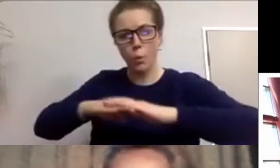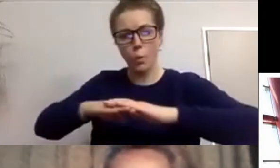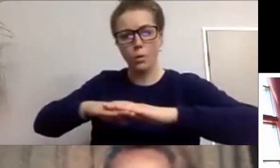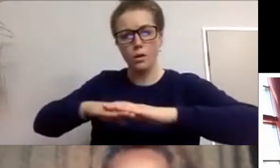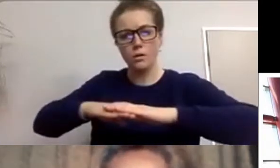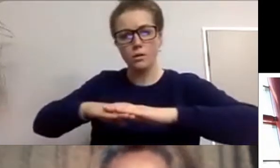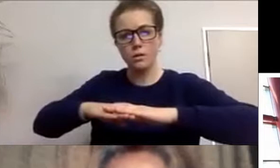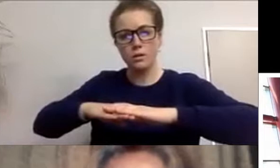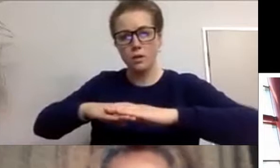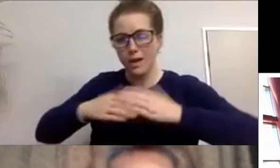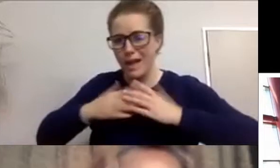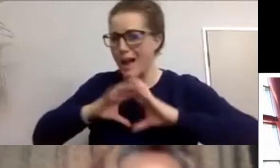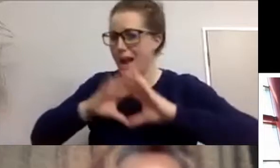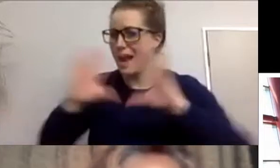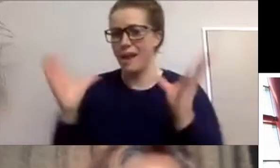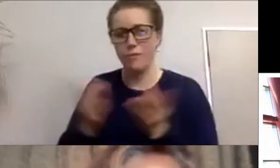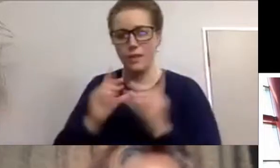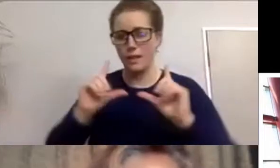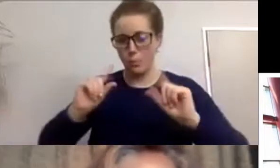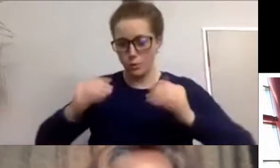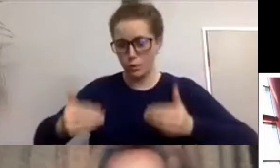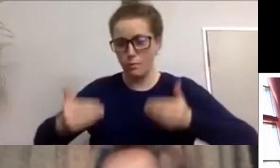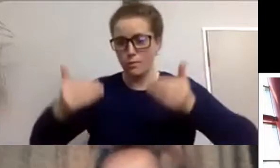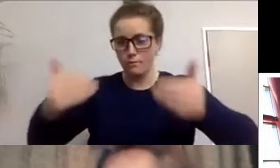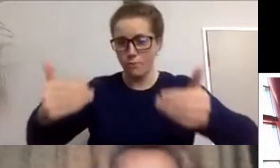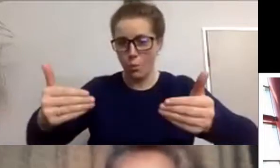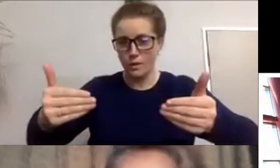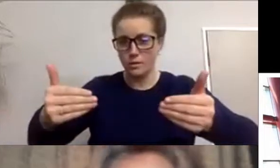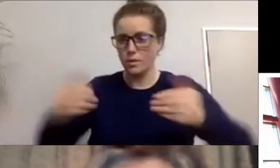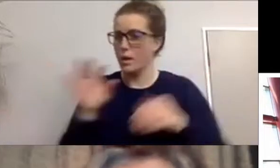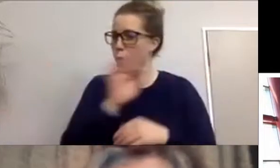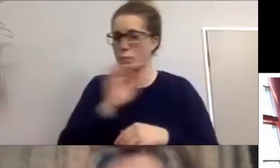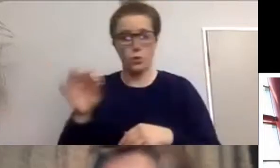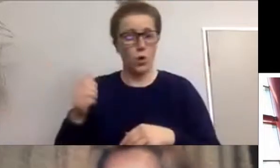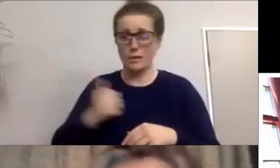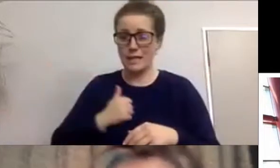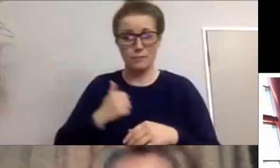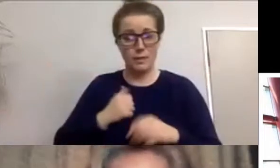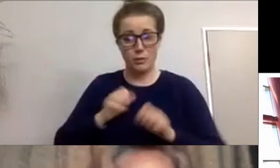everything we do moving forward which, was not expected, it was not anticipated,